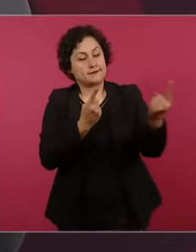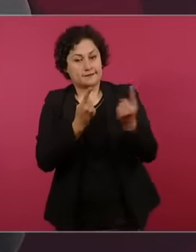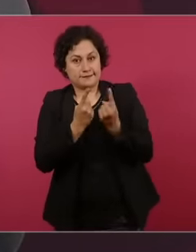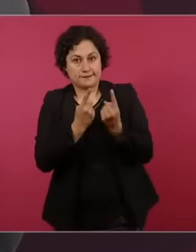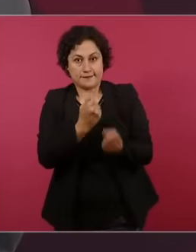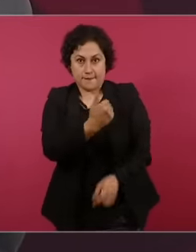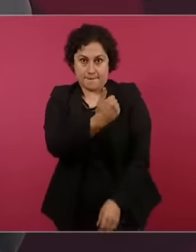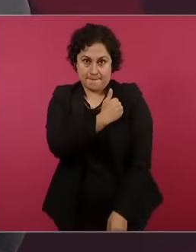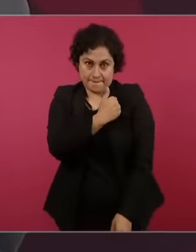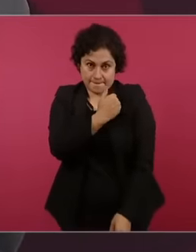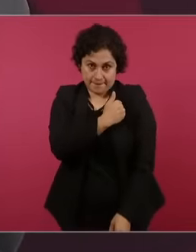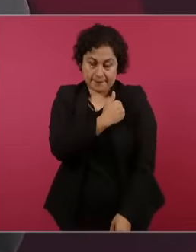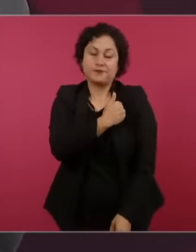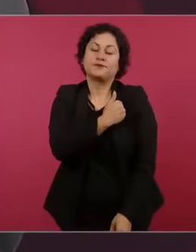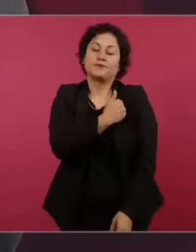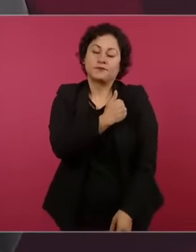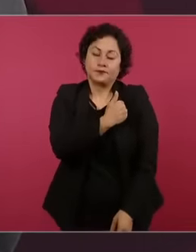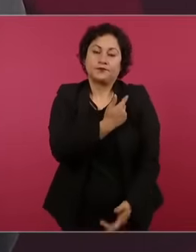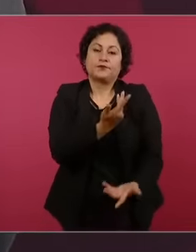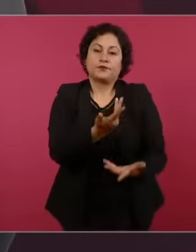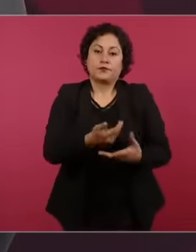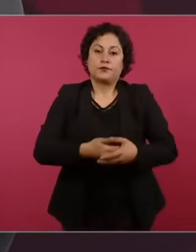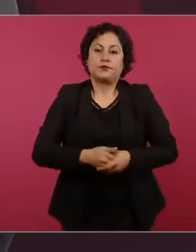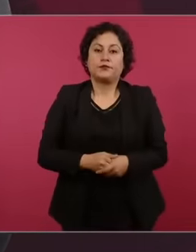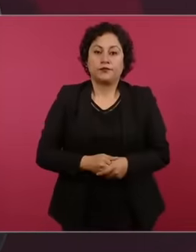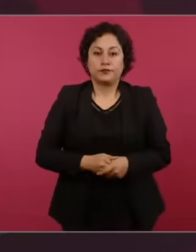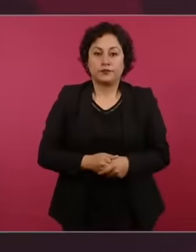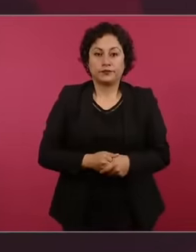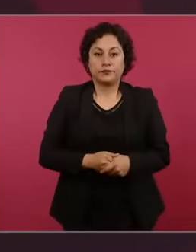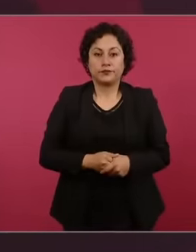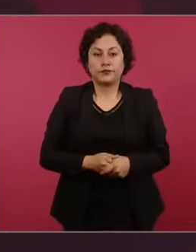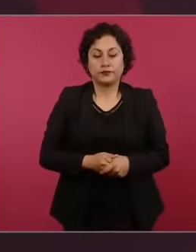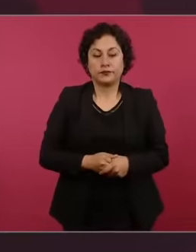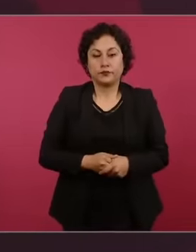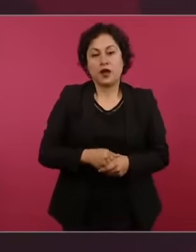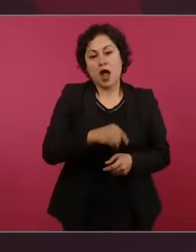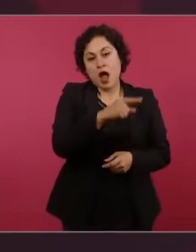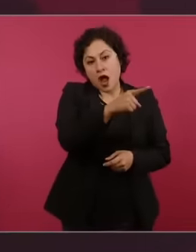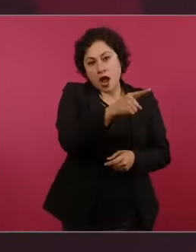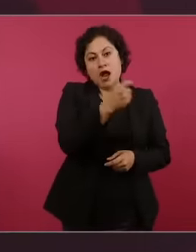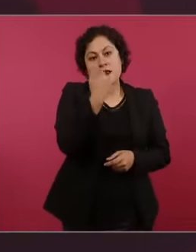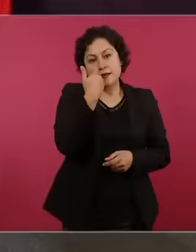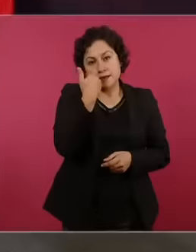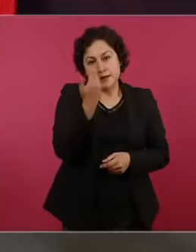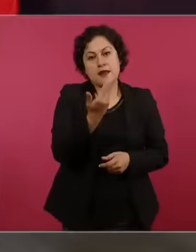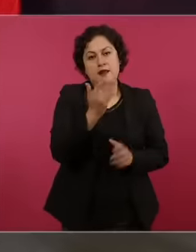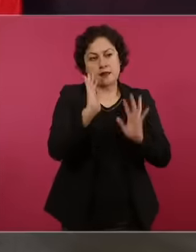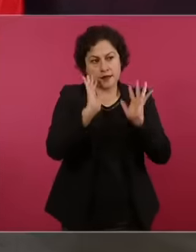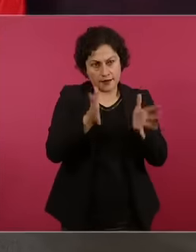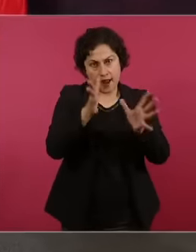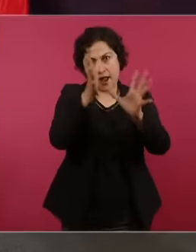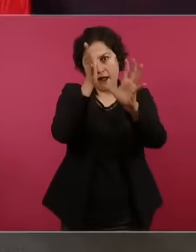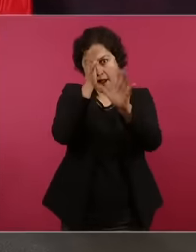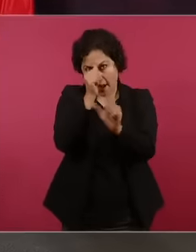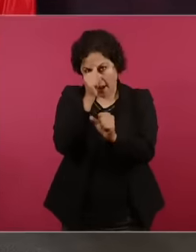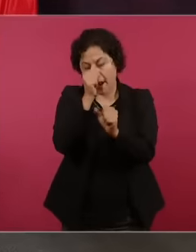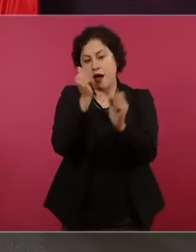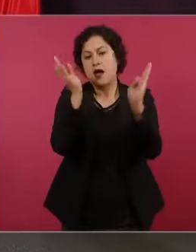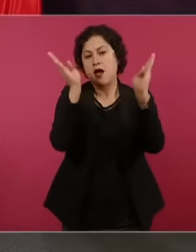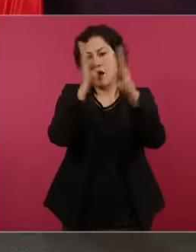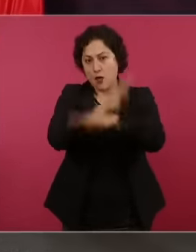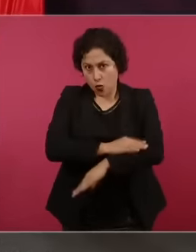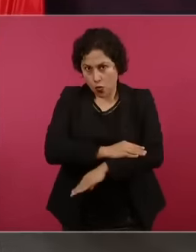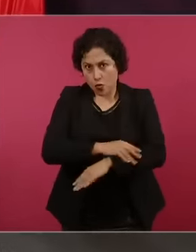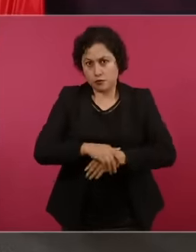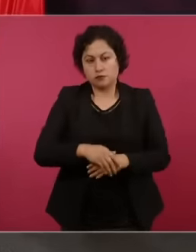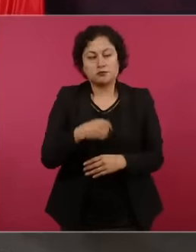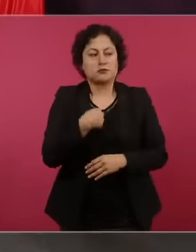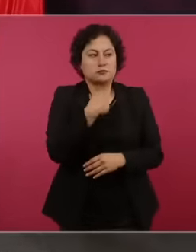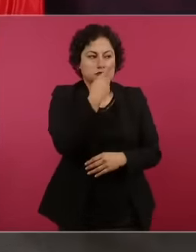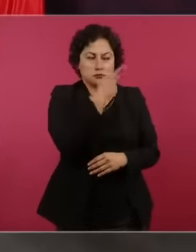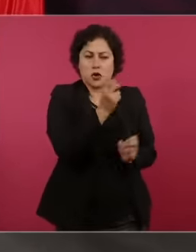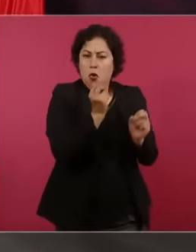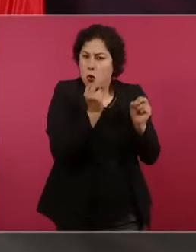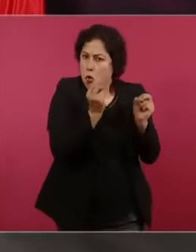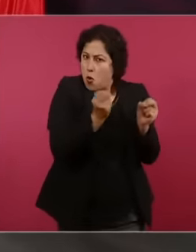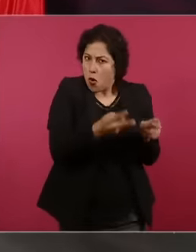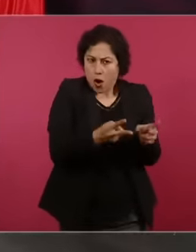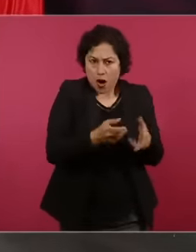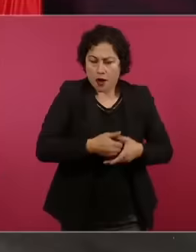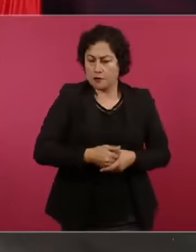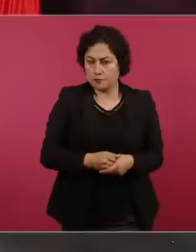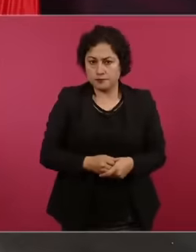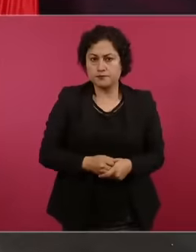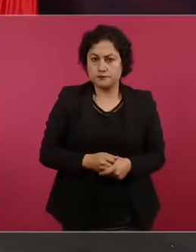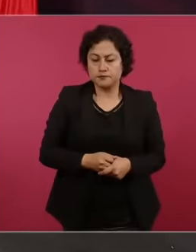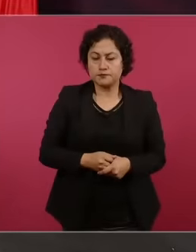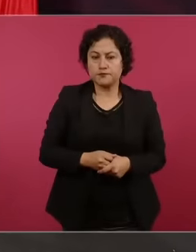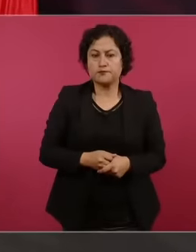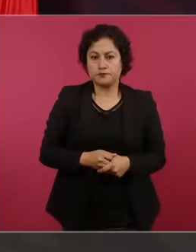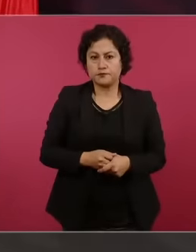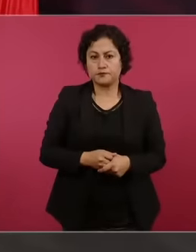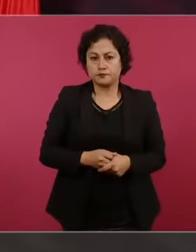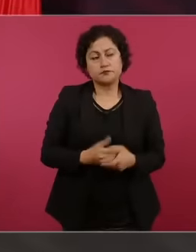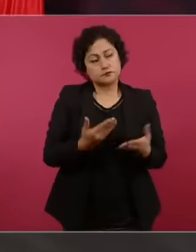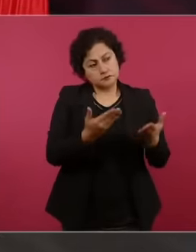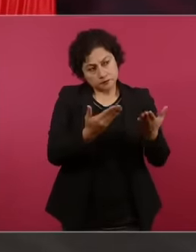then wanting an agreement to be reached I told him Well let's have an agreement why